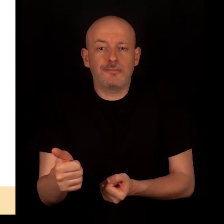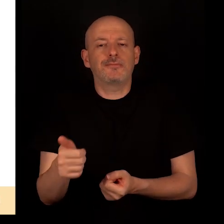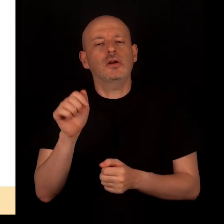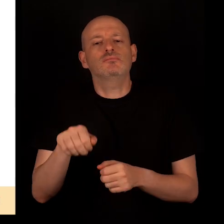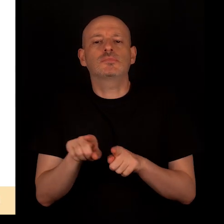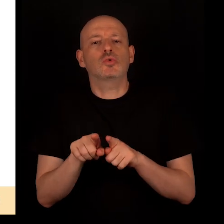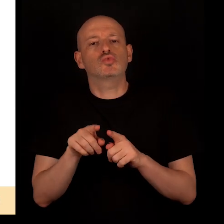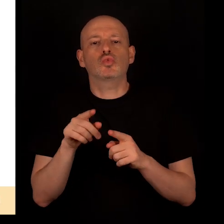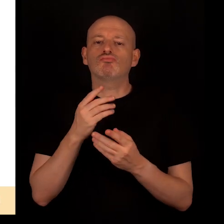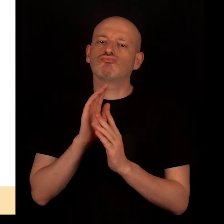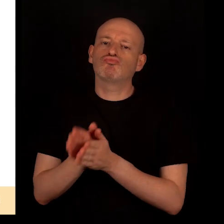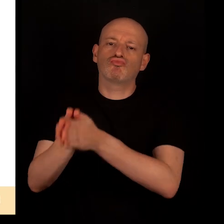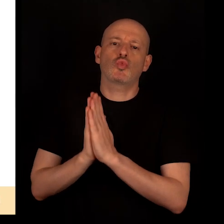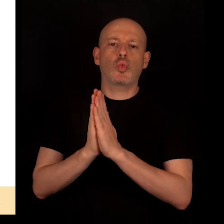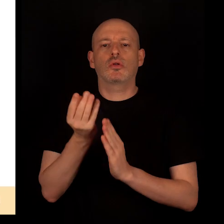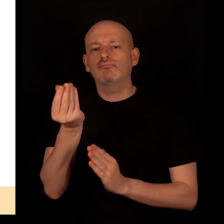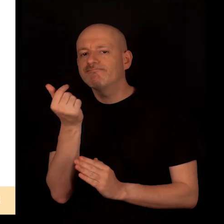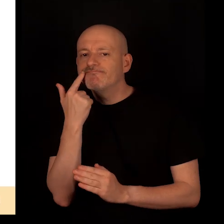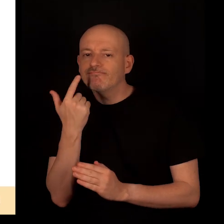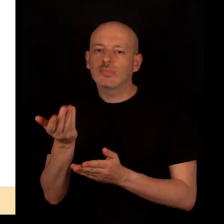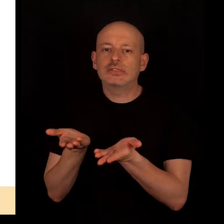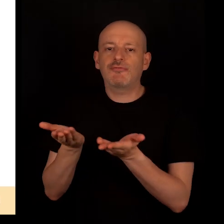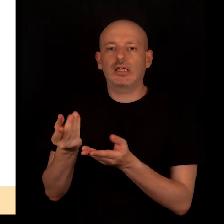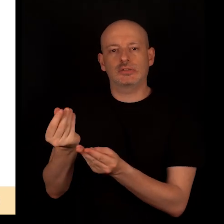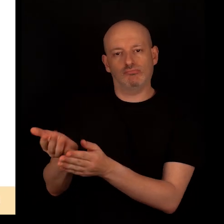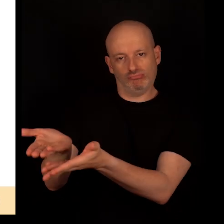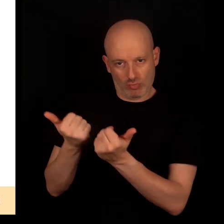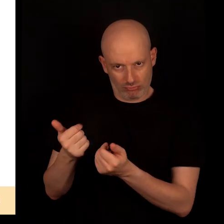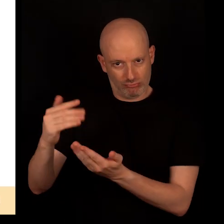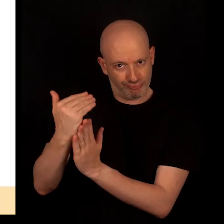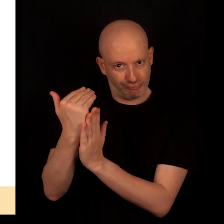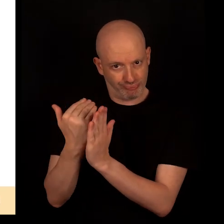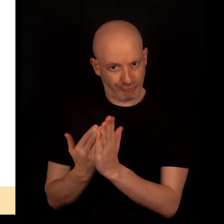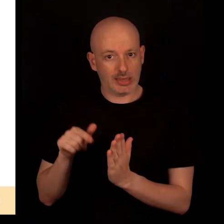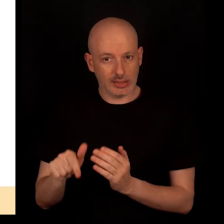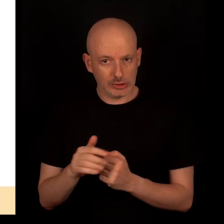you should also upload a formal quote showing the total cost of the service.